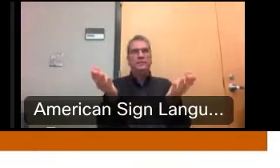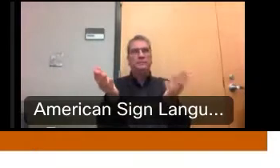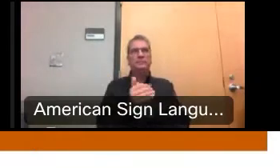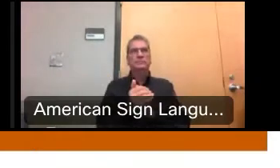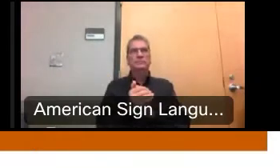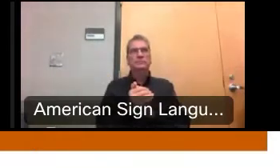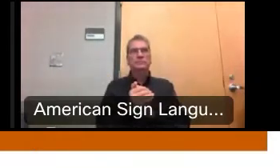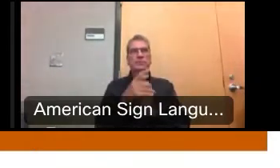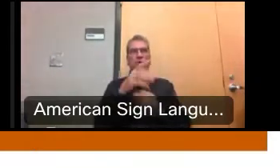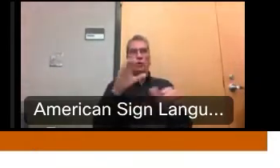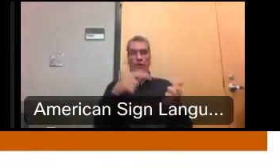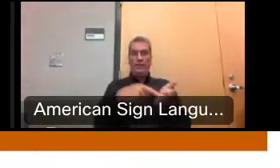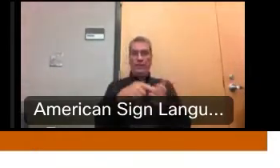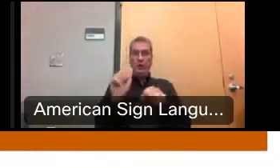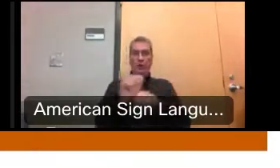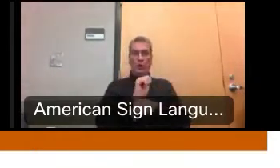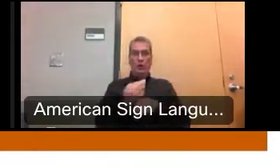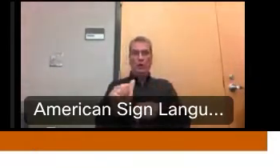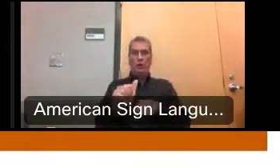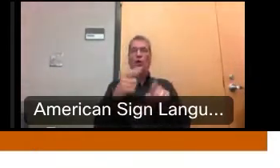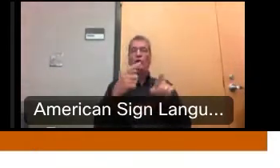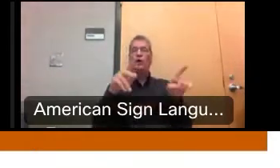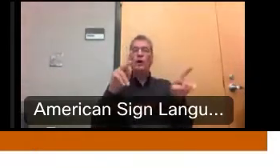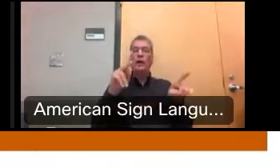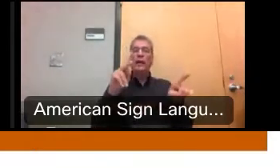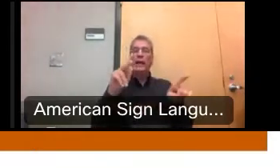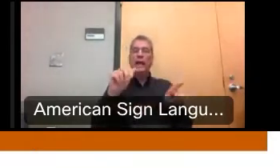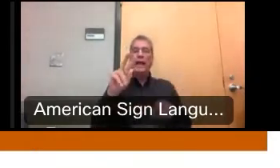of the work during the kavanaugh confirmation hearings.